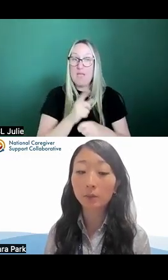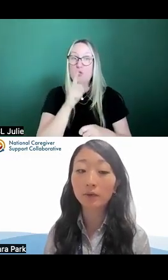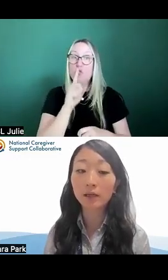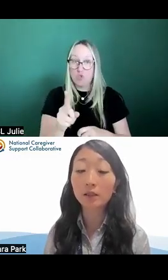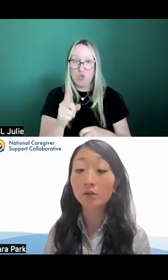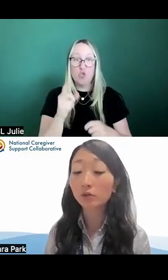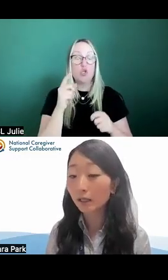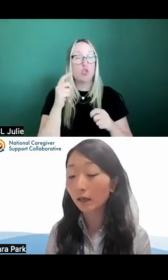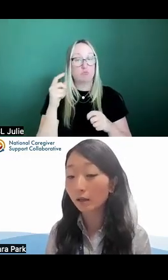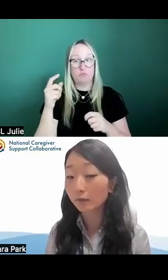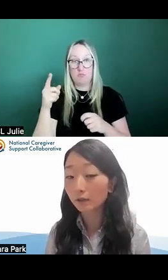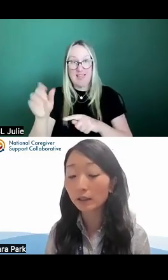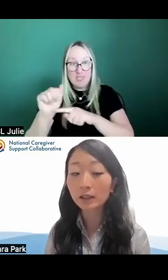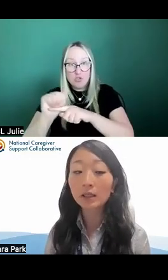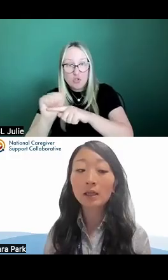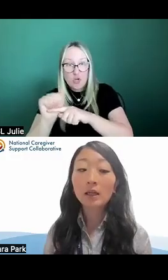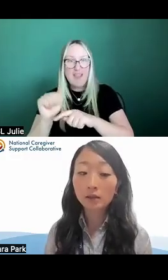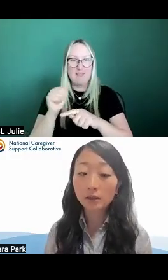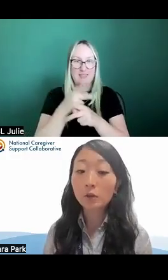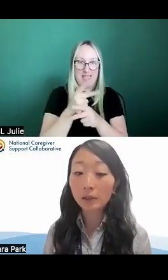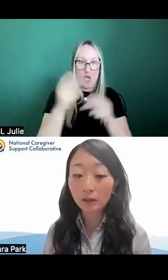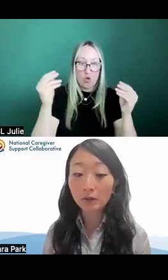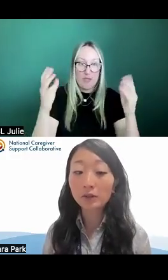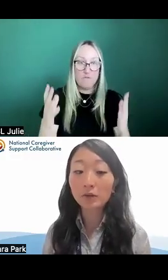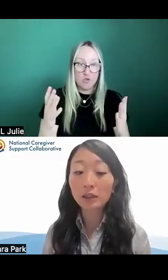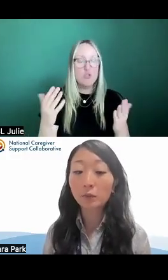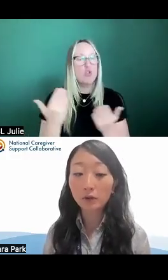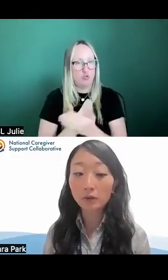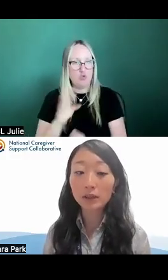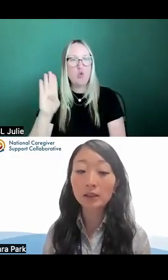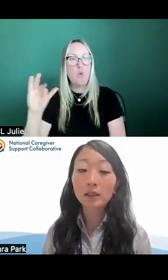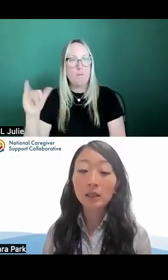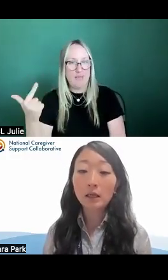provider can train caregivers and there's a new billing code associated with those. And,